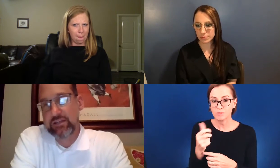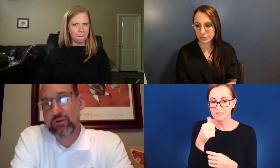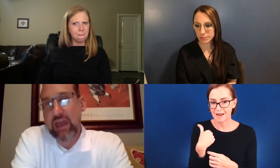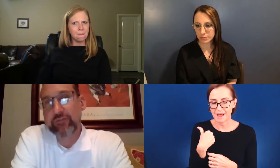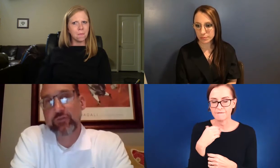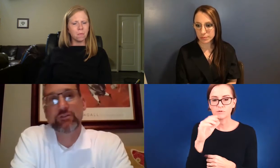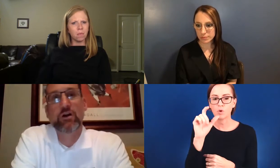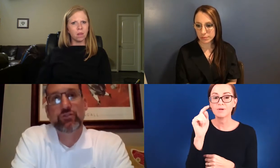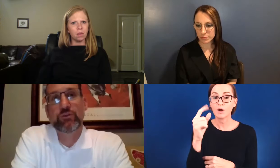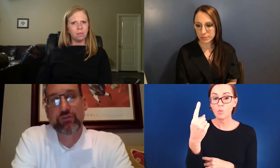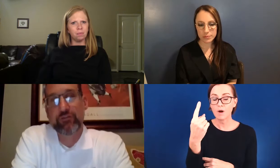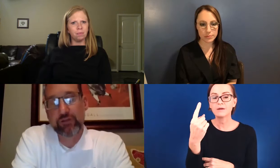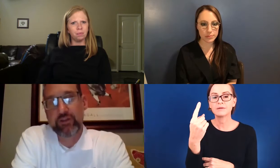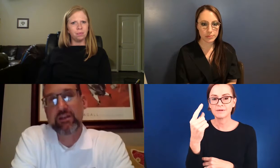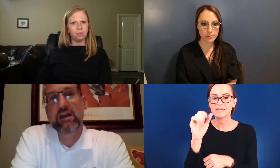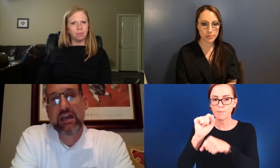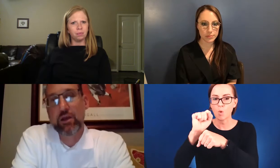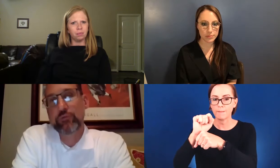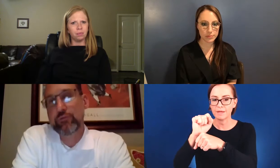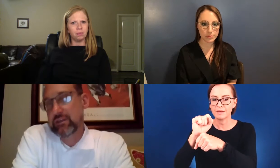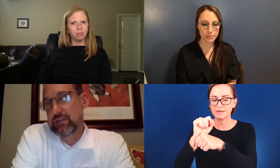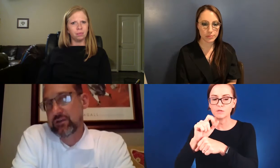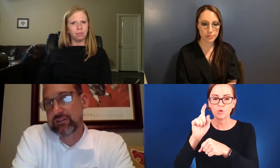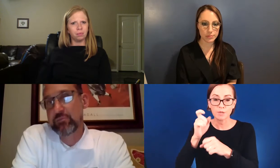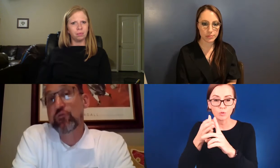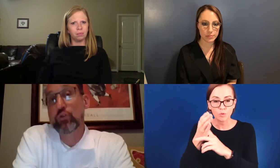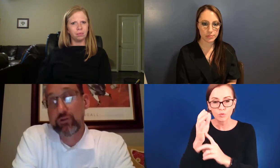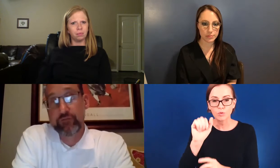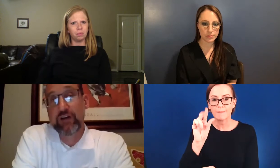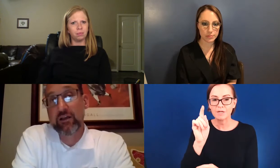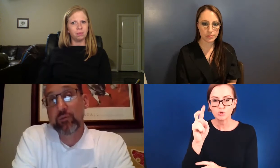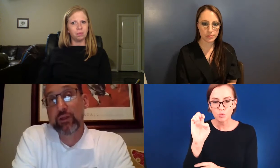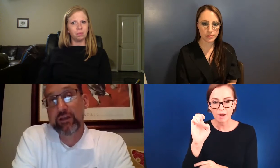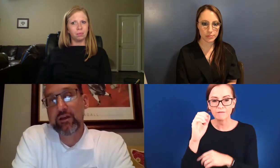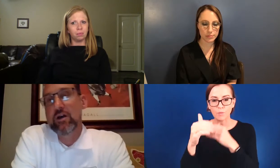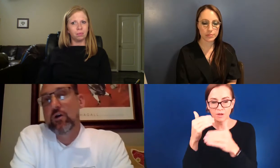and you have to exhaust your administrative remedy and go through the EOC before you could file a complaint.